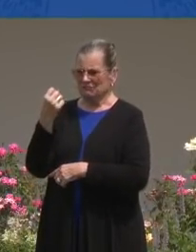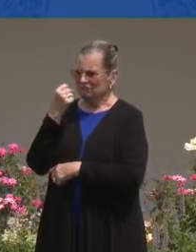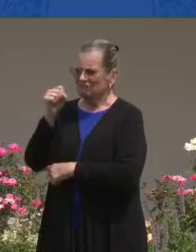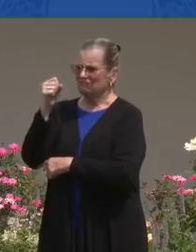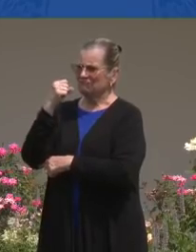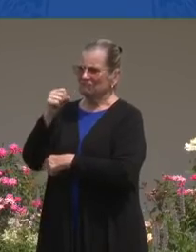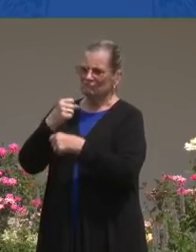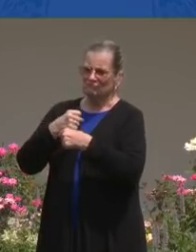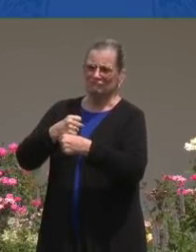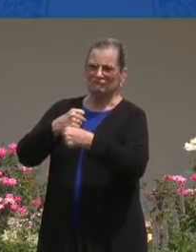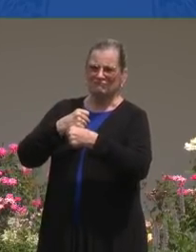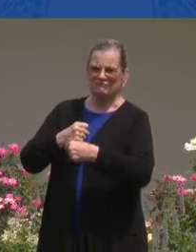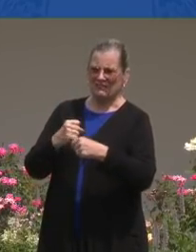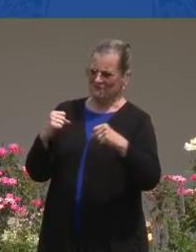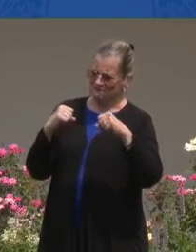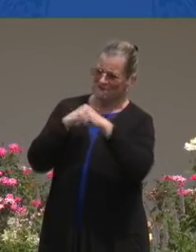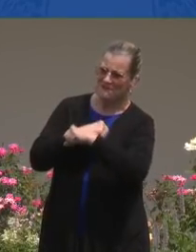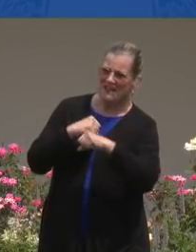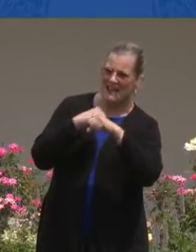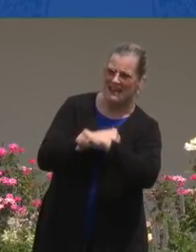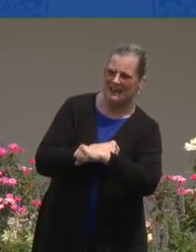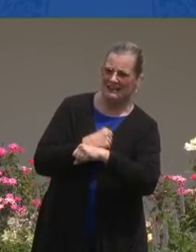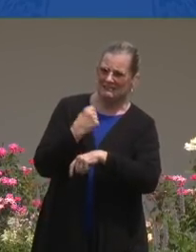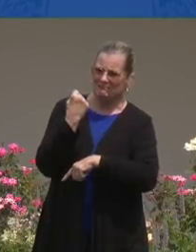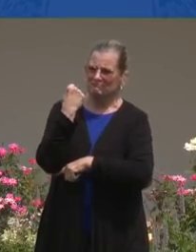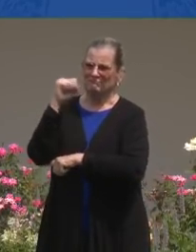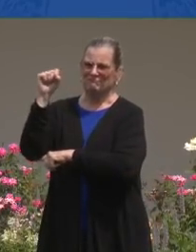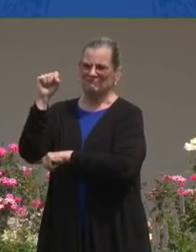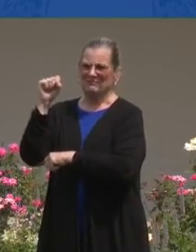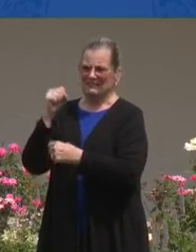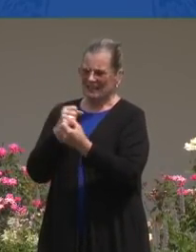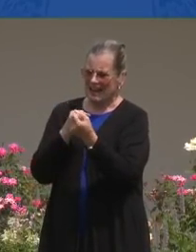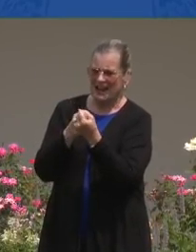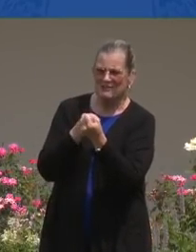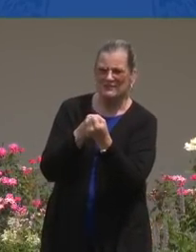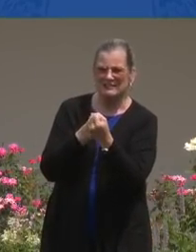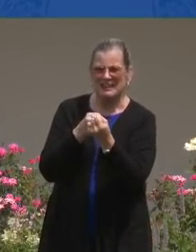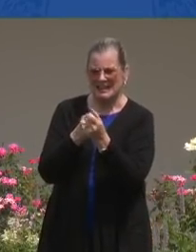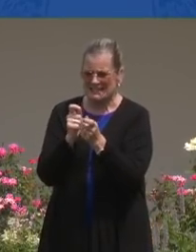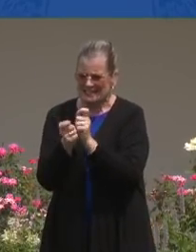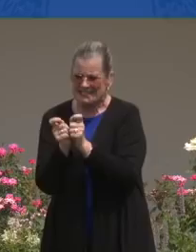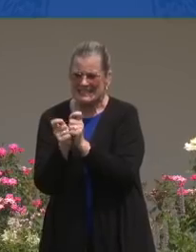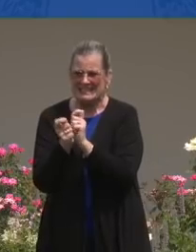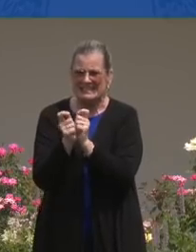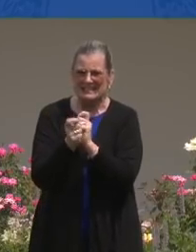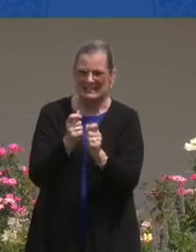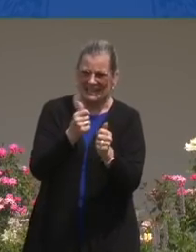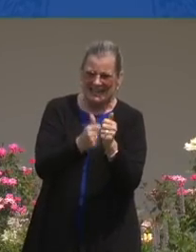the advocates who helped to shape the bill title by title.